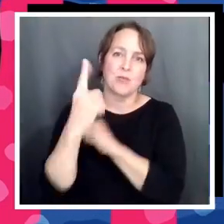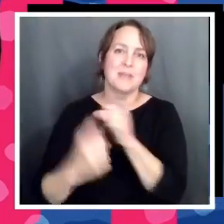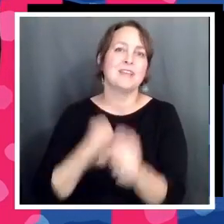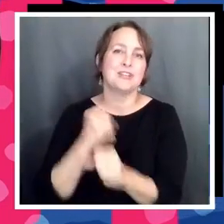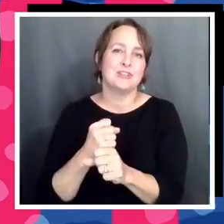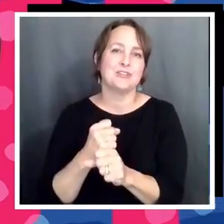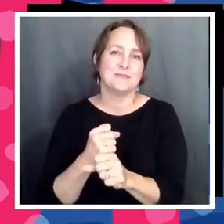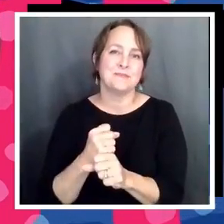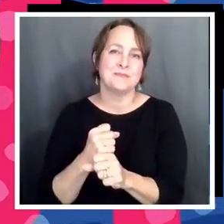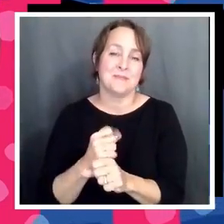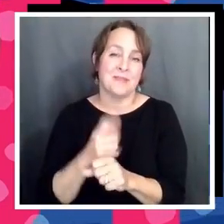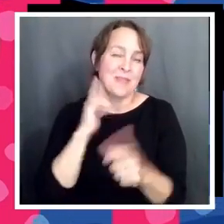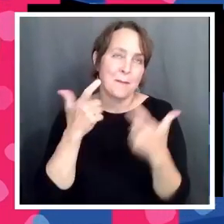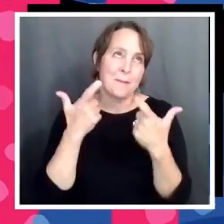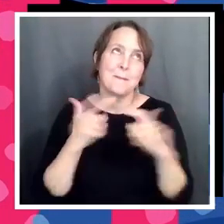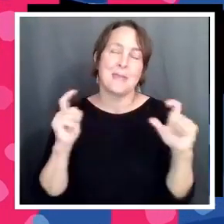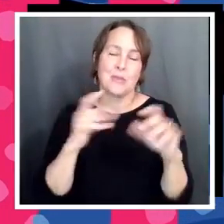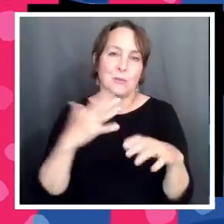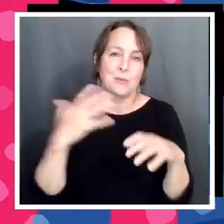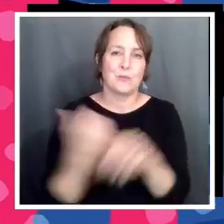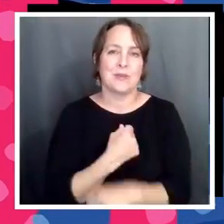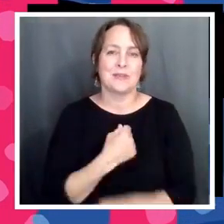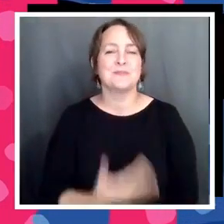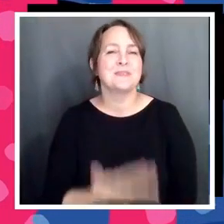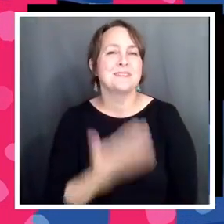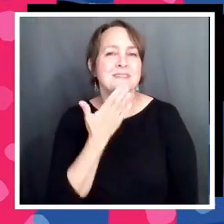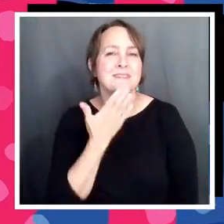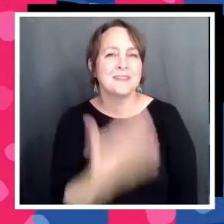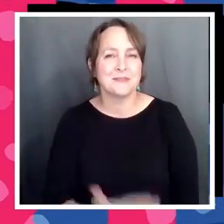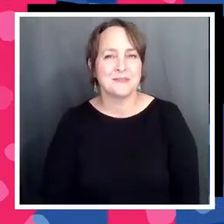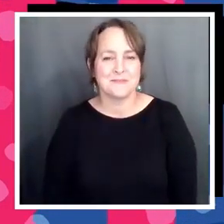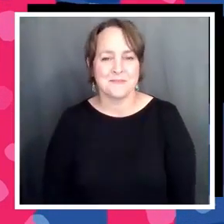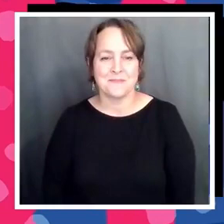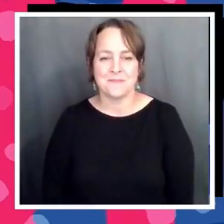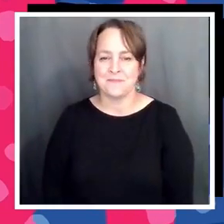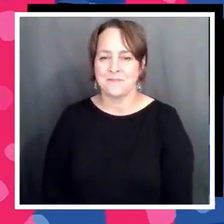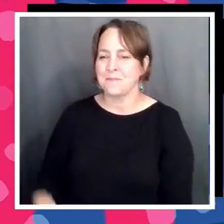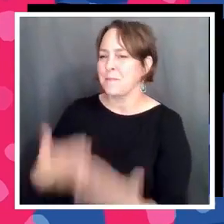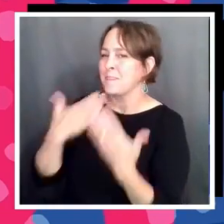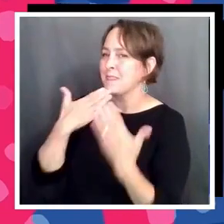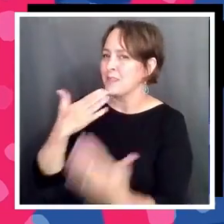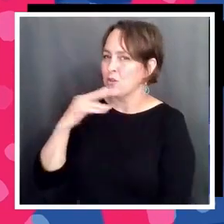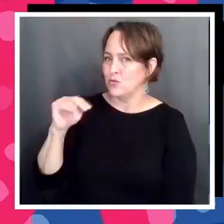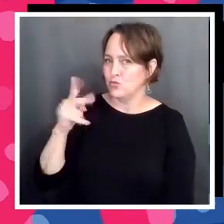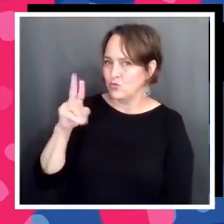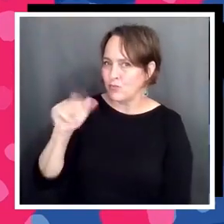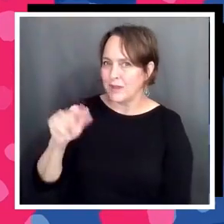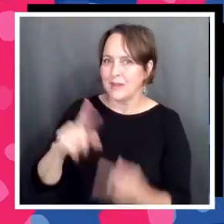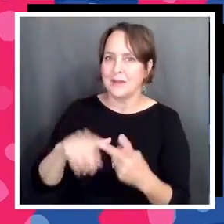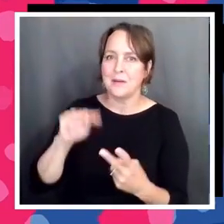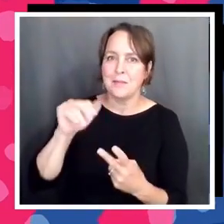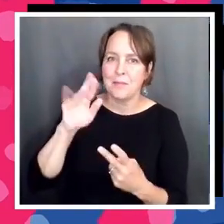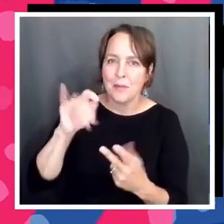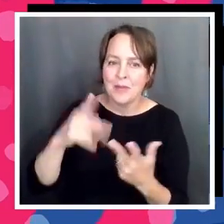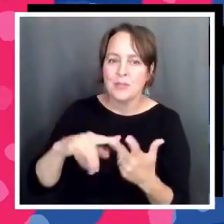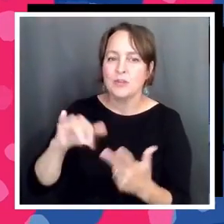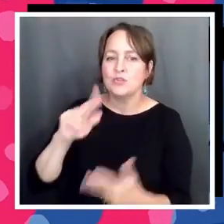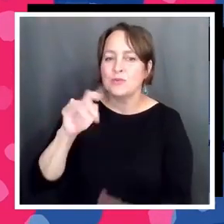HOCRCRUCL L THIS IS TO OUR ECONOMY AND EXPAND THIS BEYOND